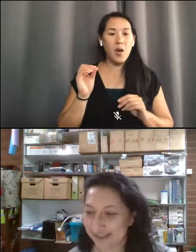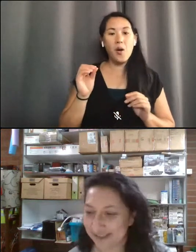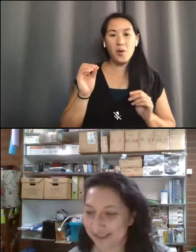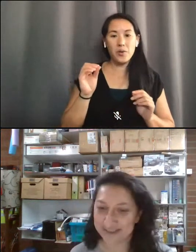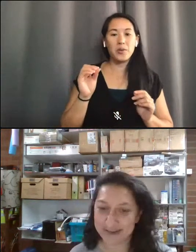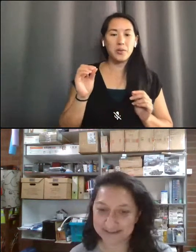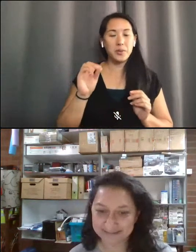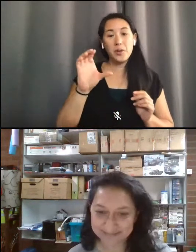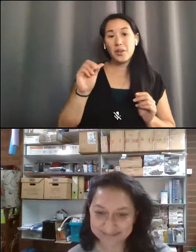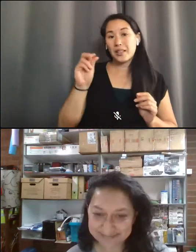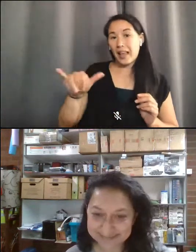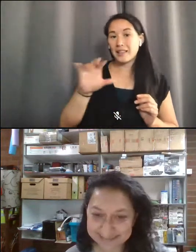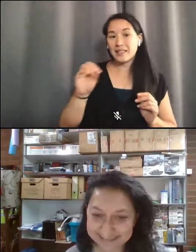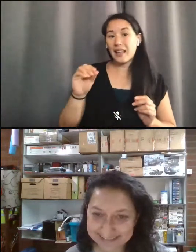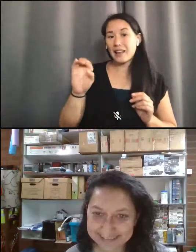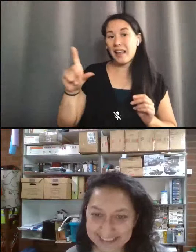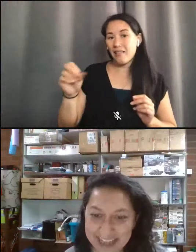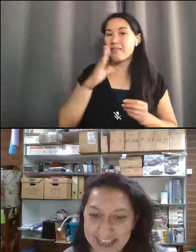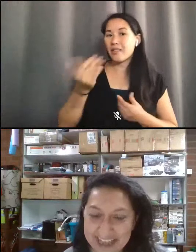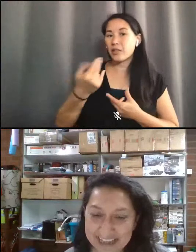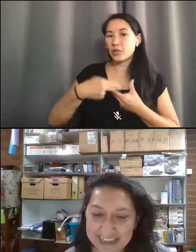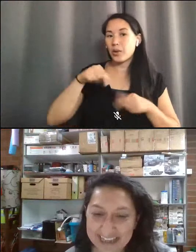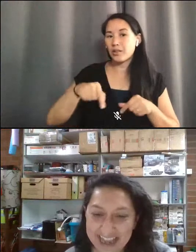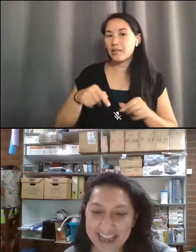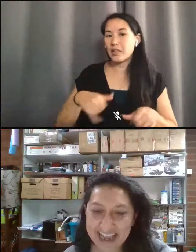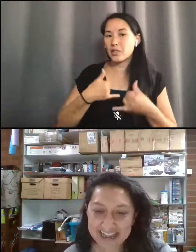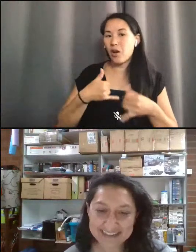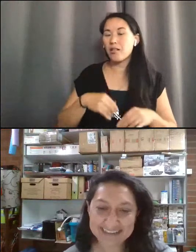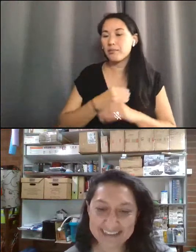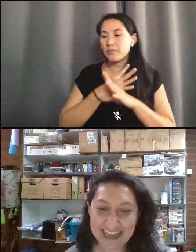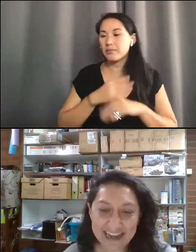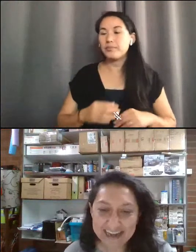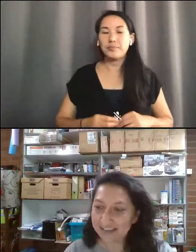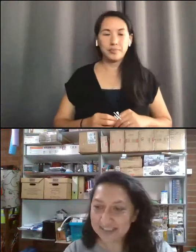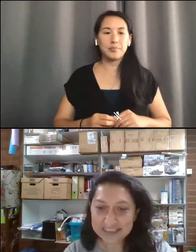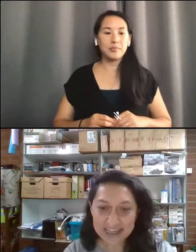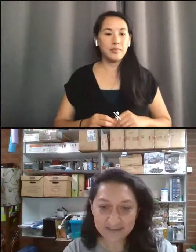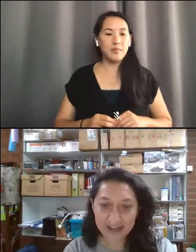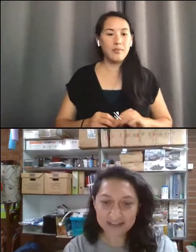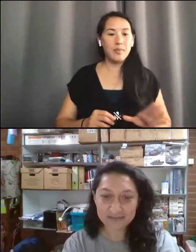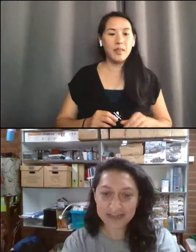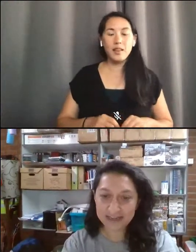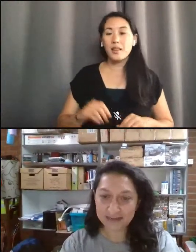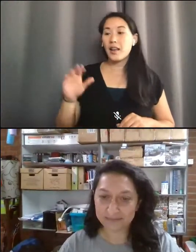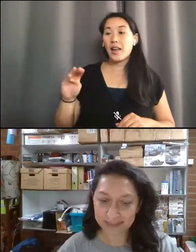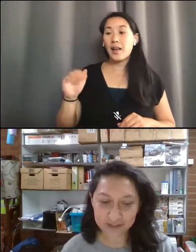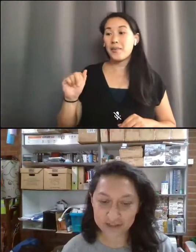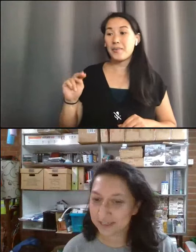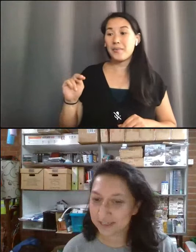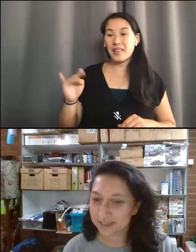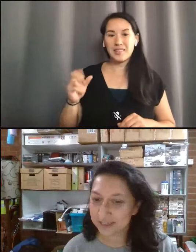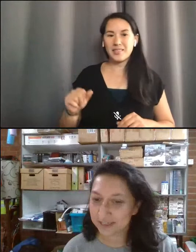this call as well thank you thank you and i'd love to start rather than me um introducing both of you